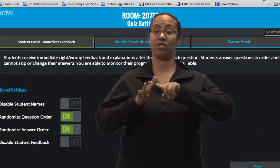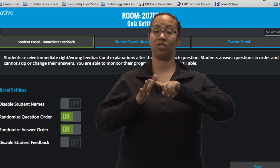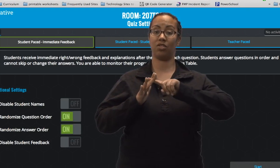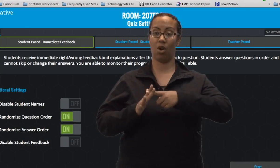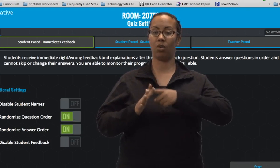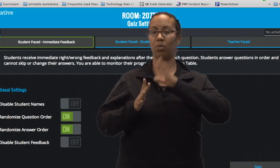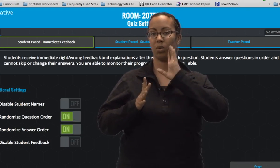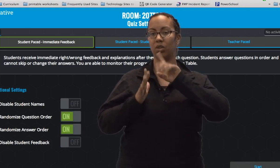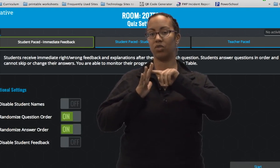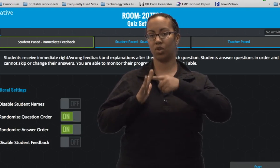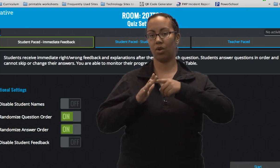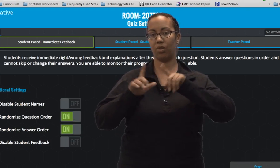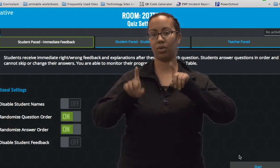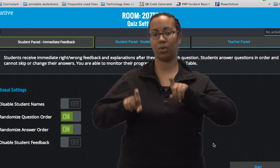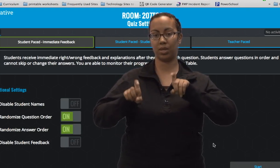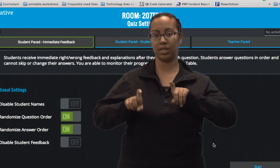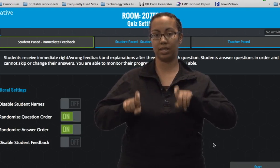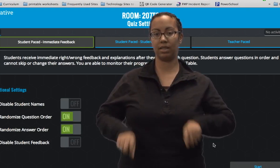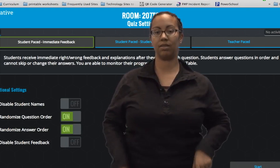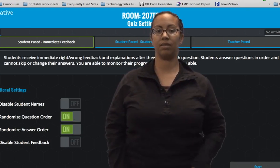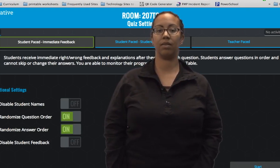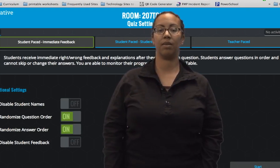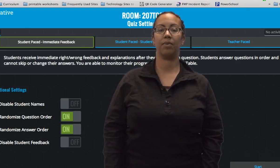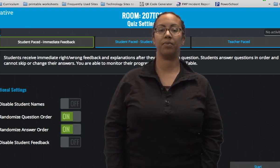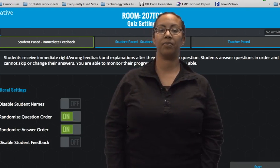When you click start, it will start the quiz.